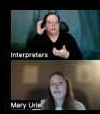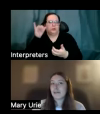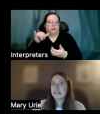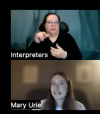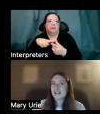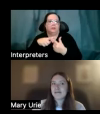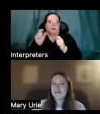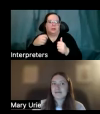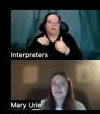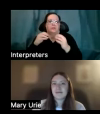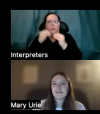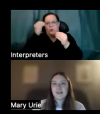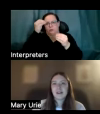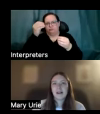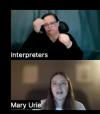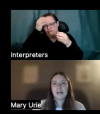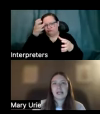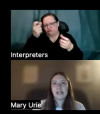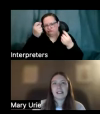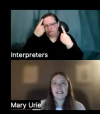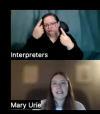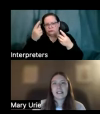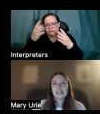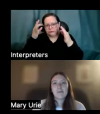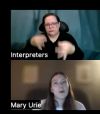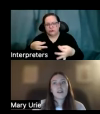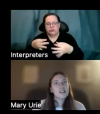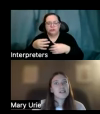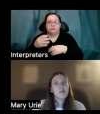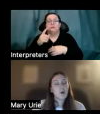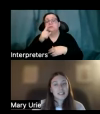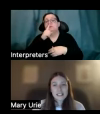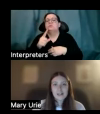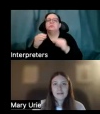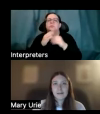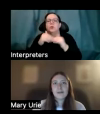informed decision. And more than just wanting to hear from you,